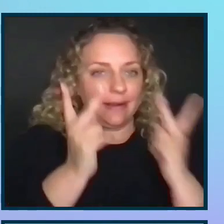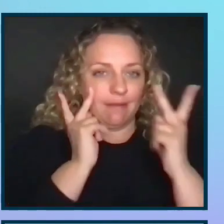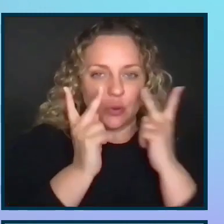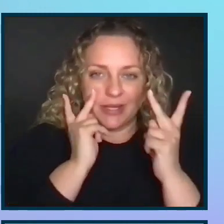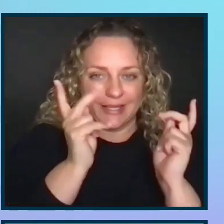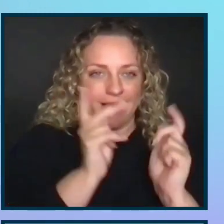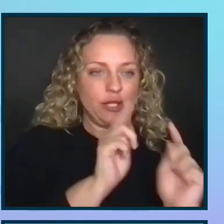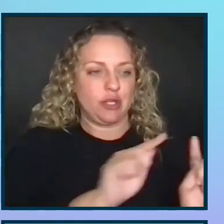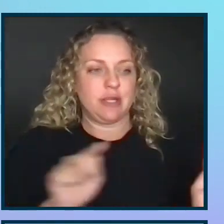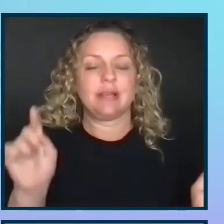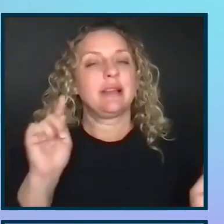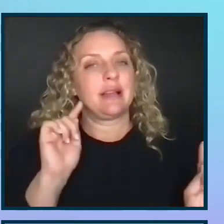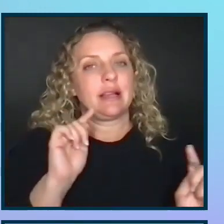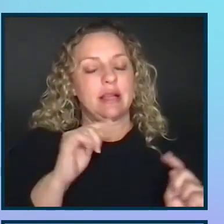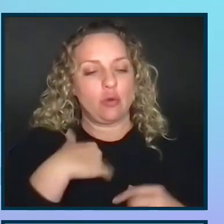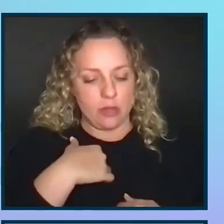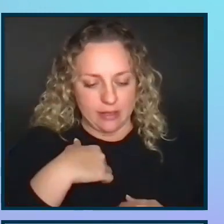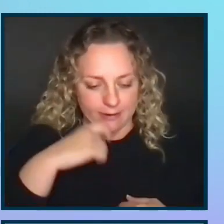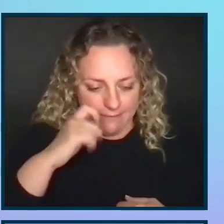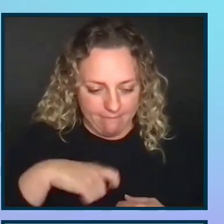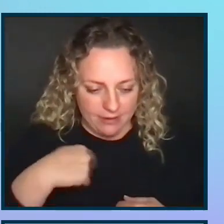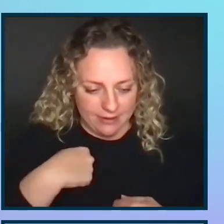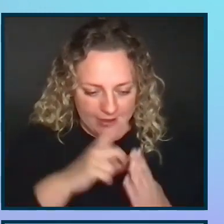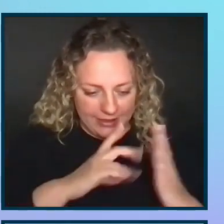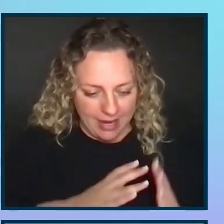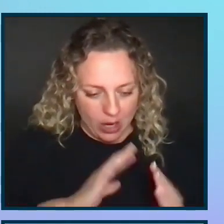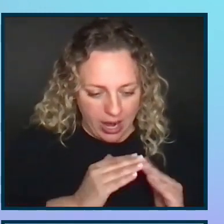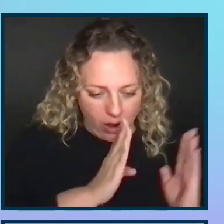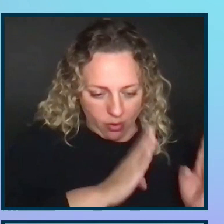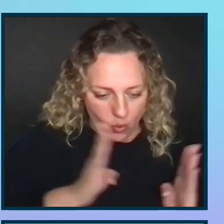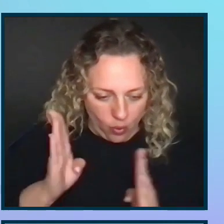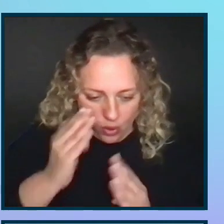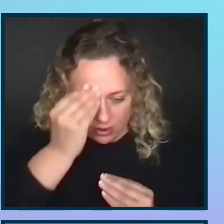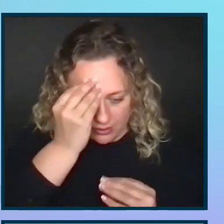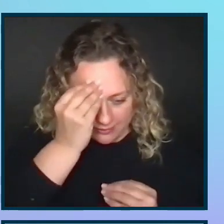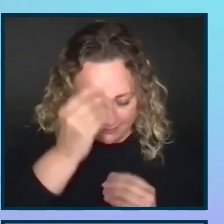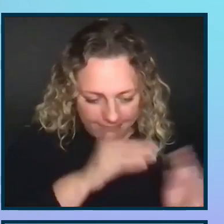This pushes the designer to really think about the read order of these things that have a different relationship